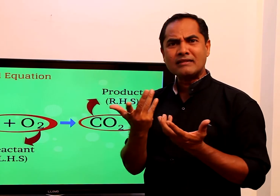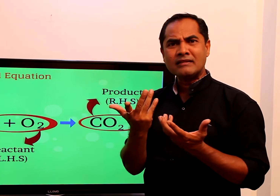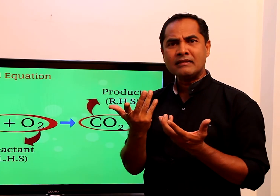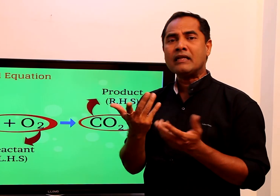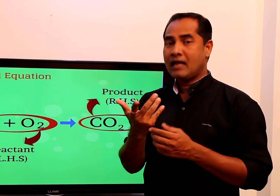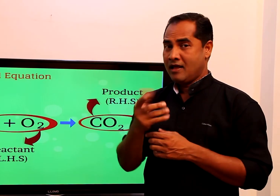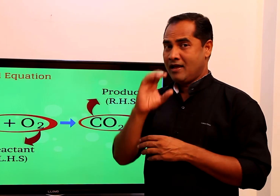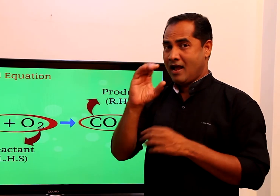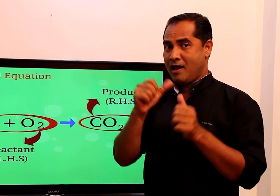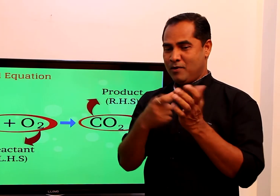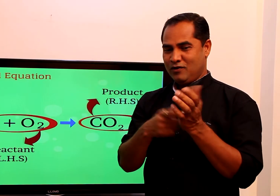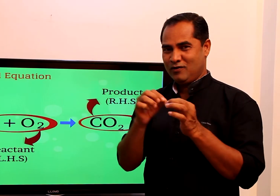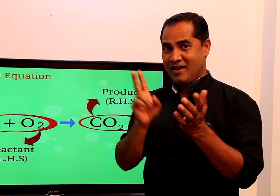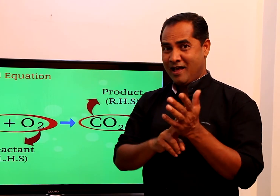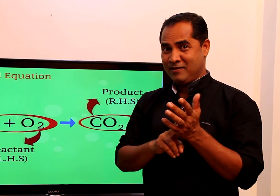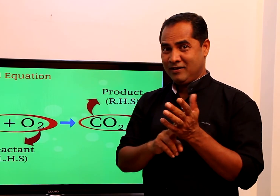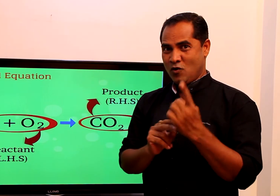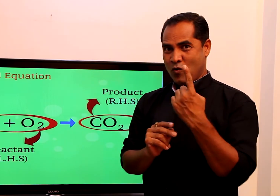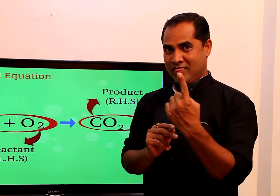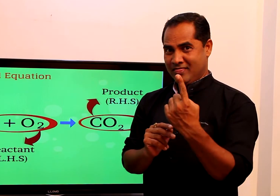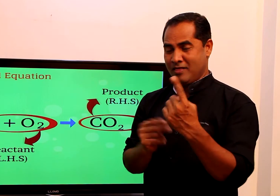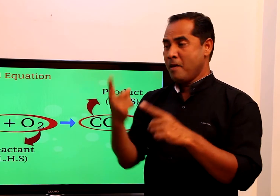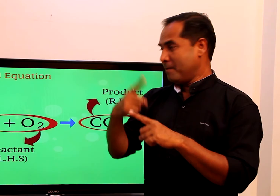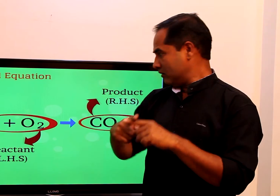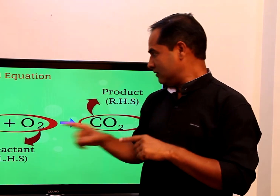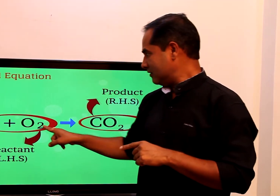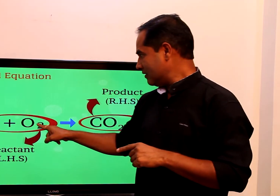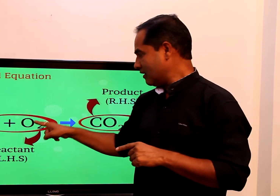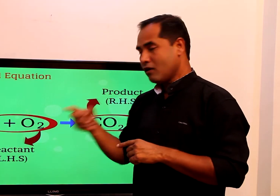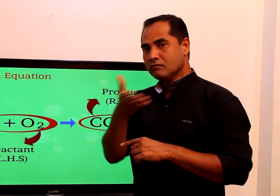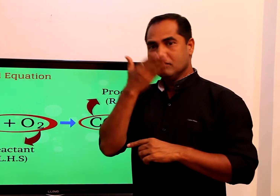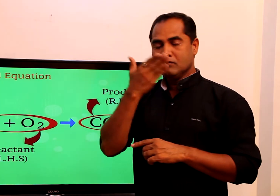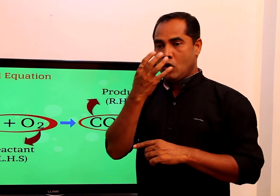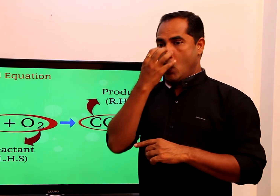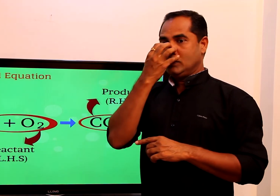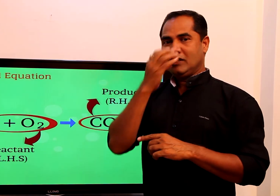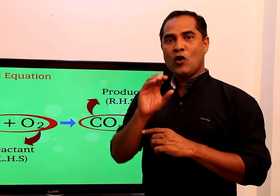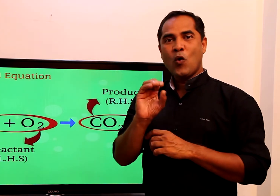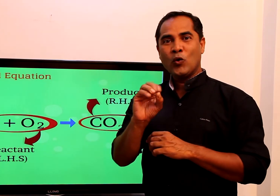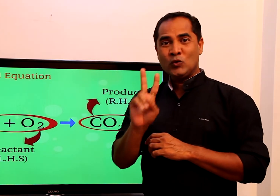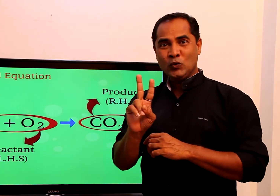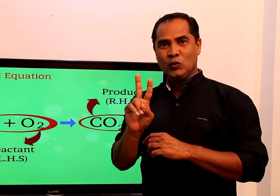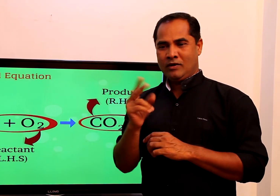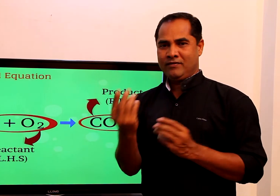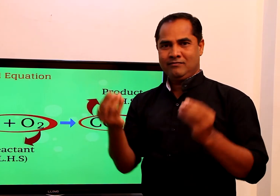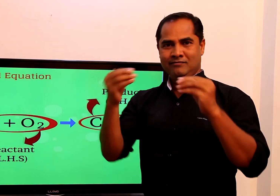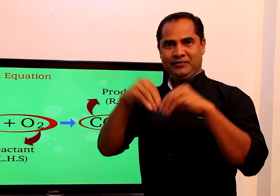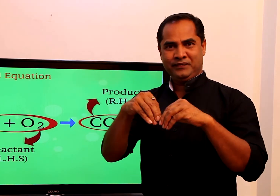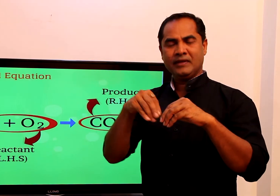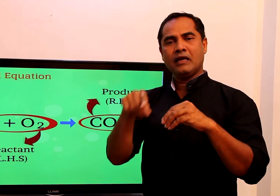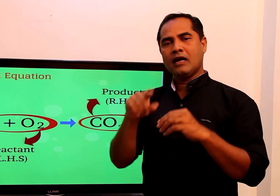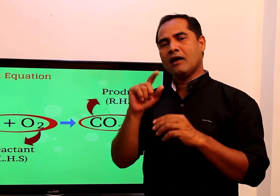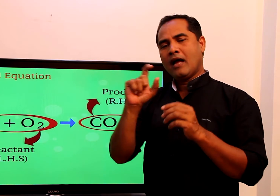What is their inside CO2 - it has one Carbon plus two Oxygen. When you combine